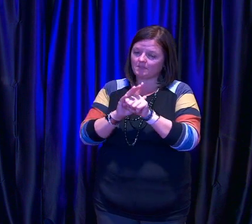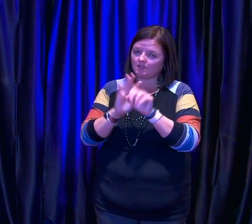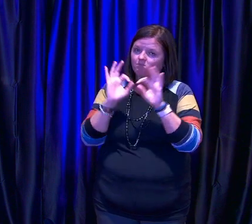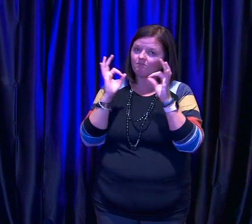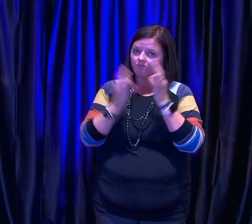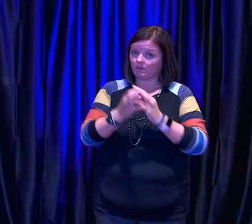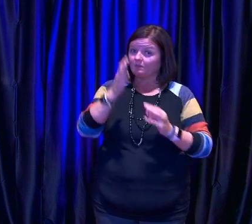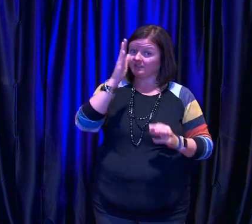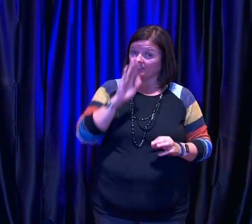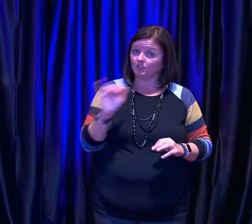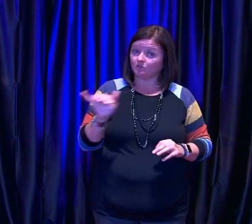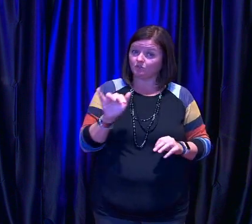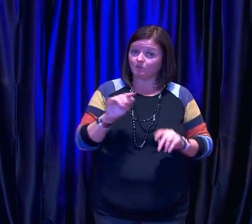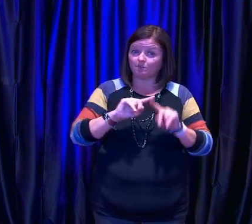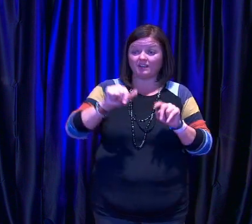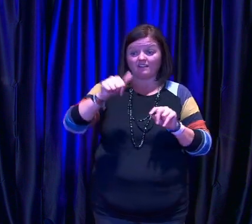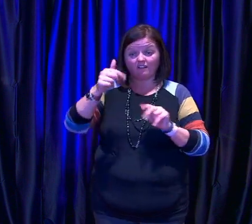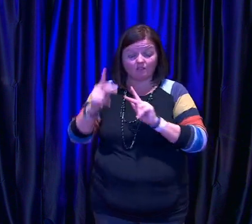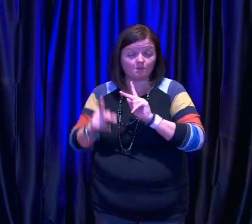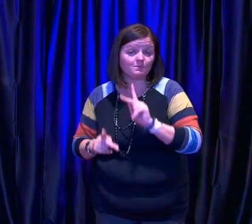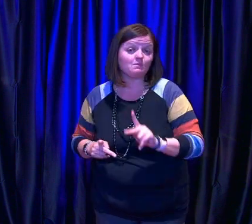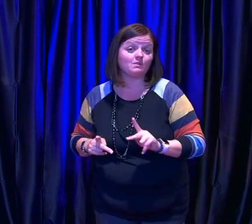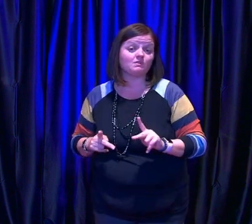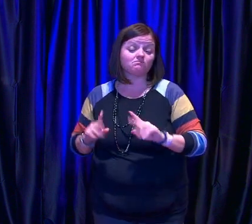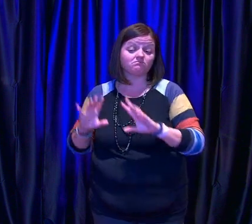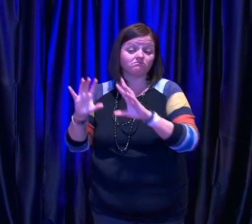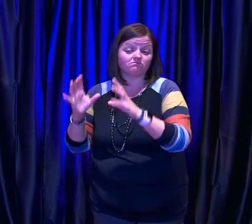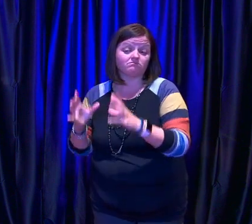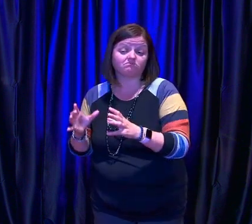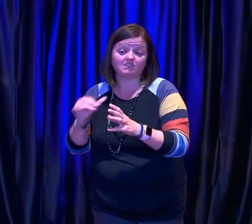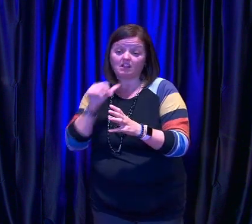God but then there's other people that they're just not committed to the